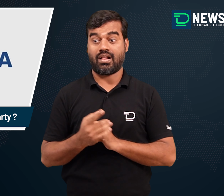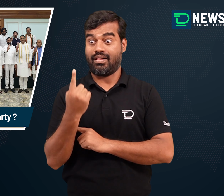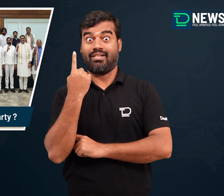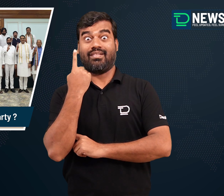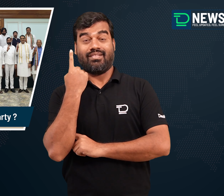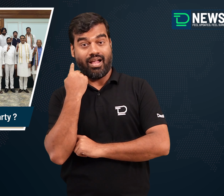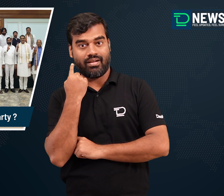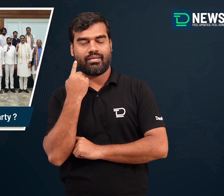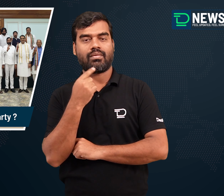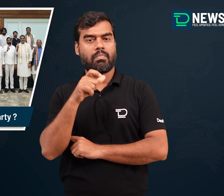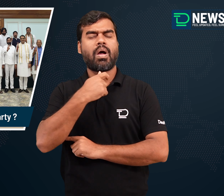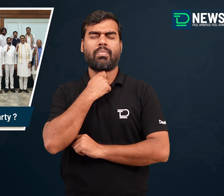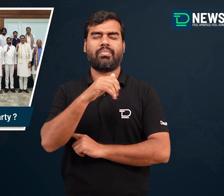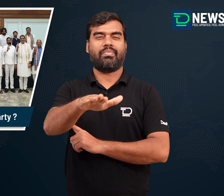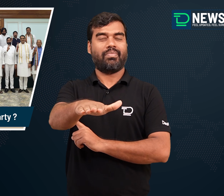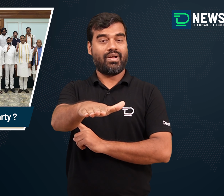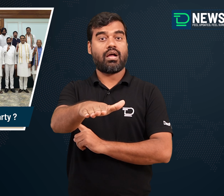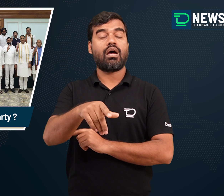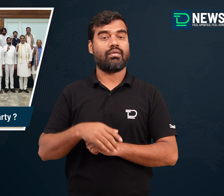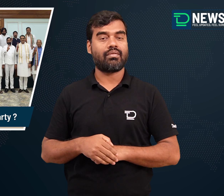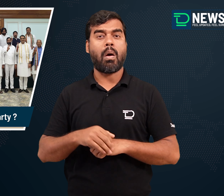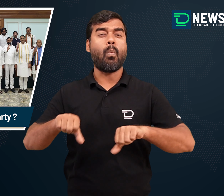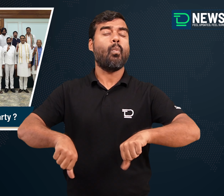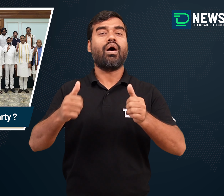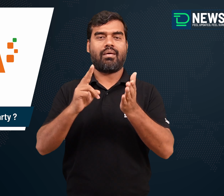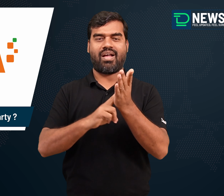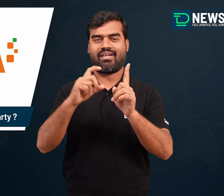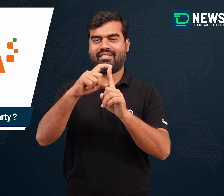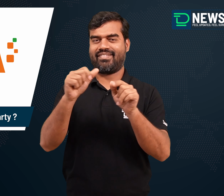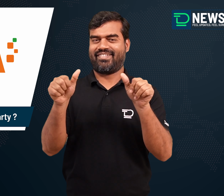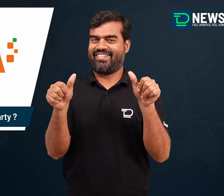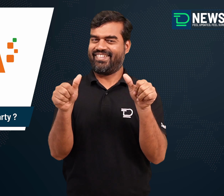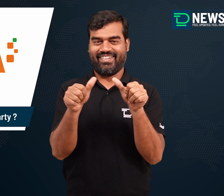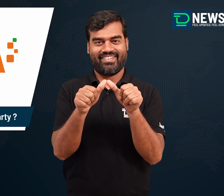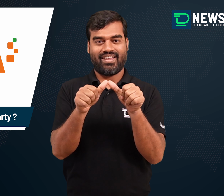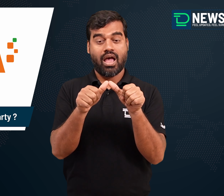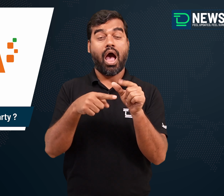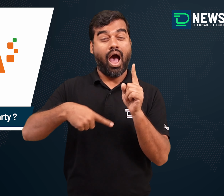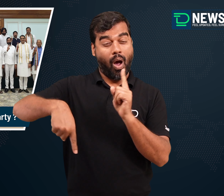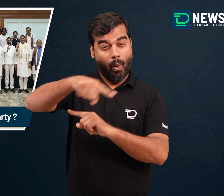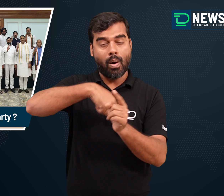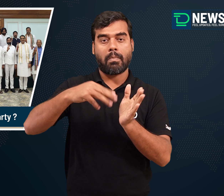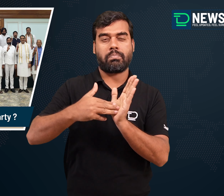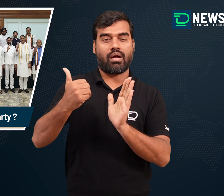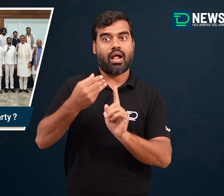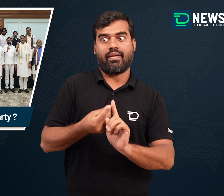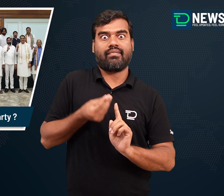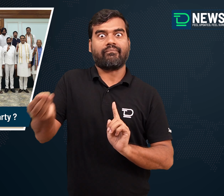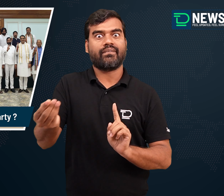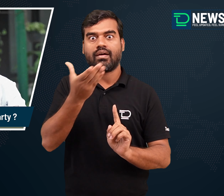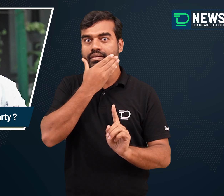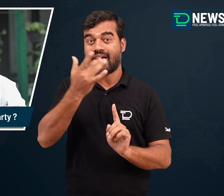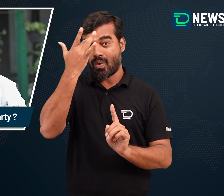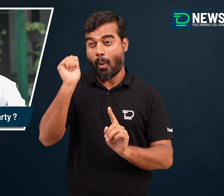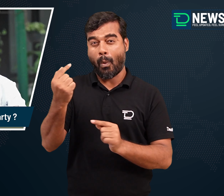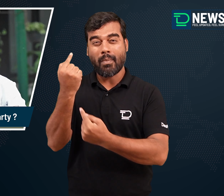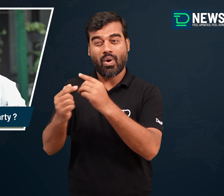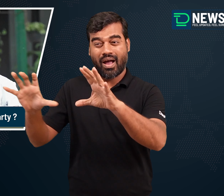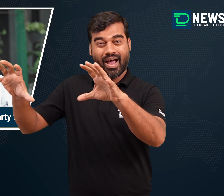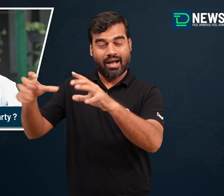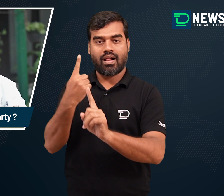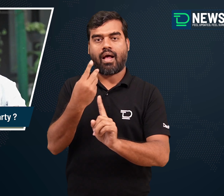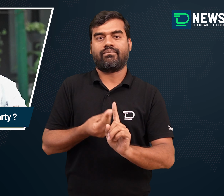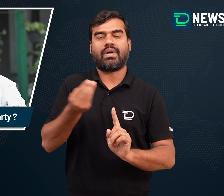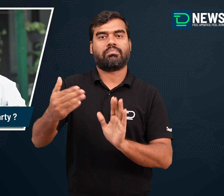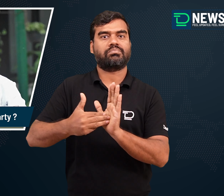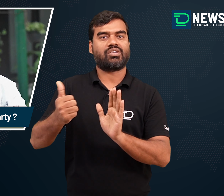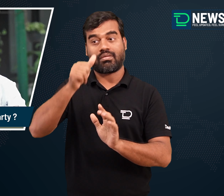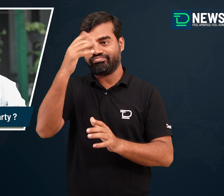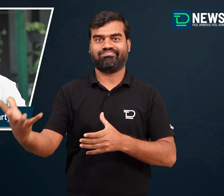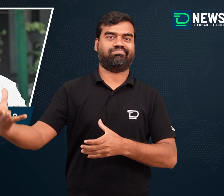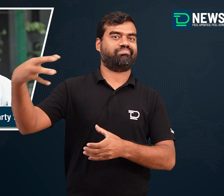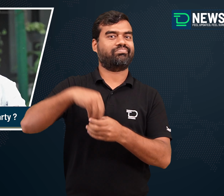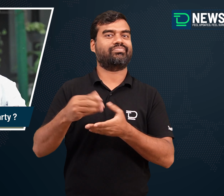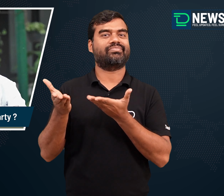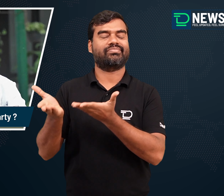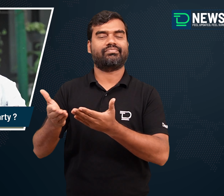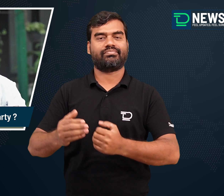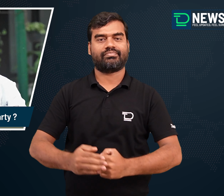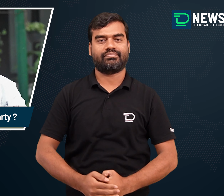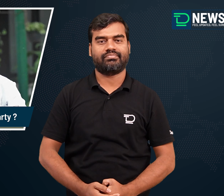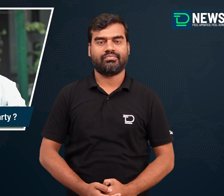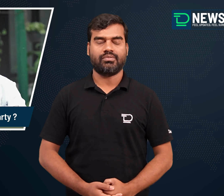Therefore, yesterday the NDA alliance was given one union cabinet minister to the Shinde team.